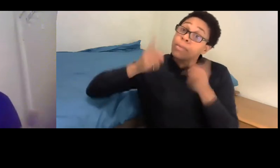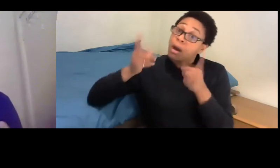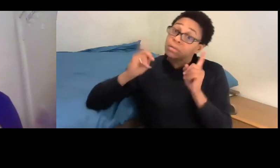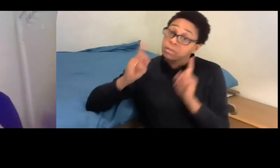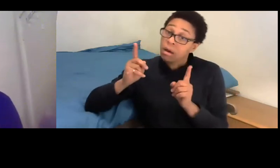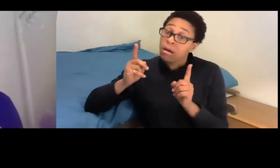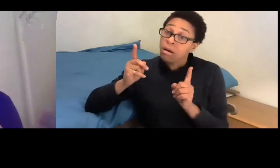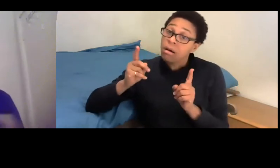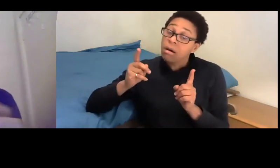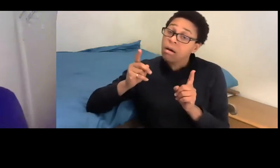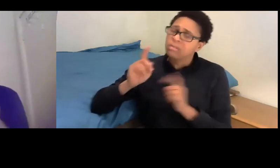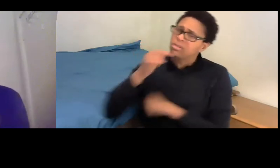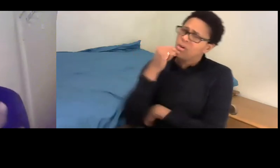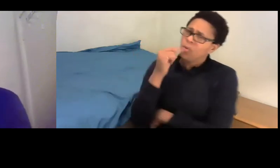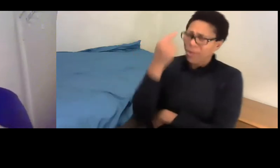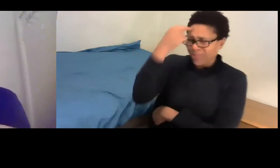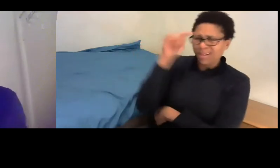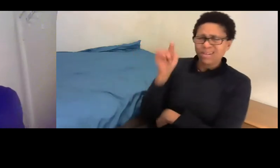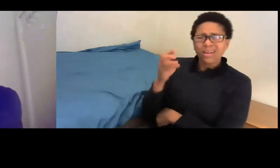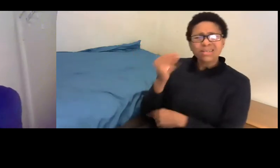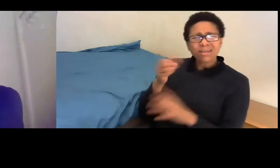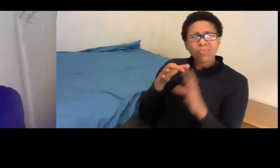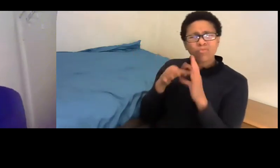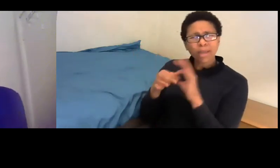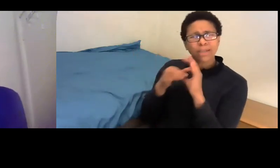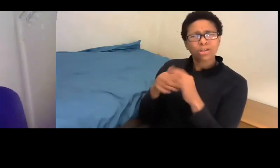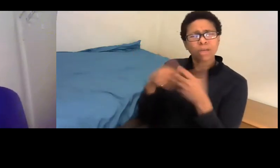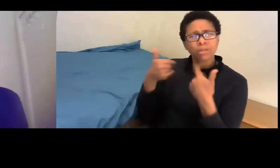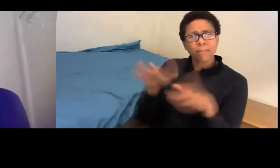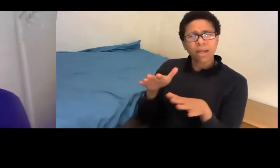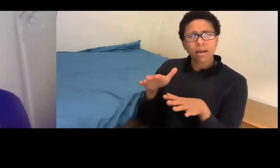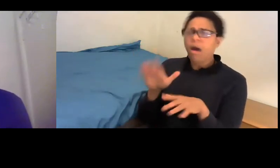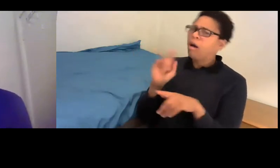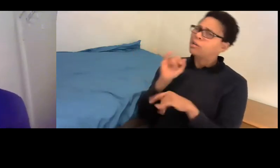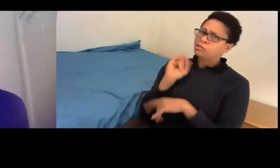sexual relations, then, you know, it changes when there is